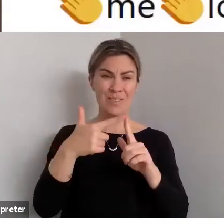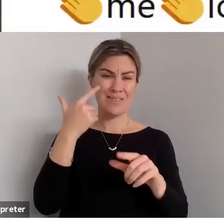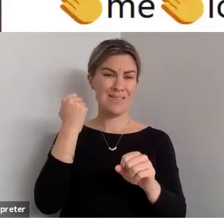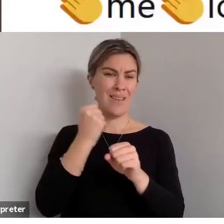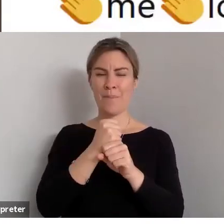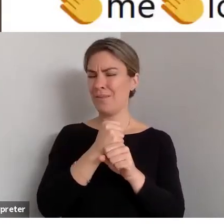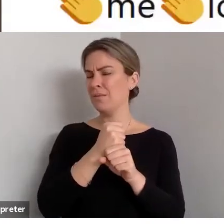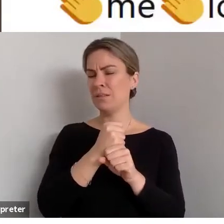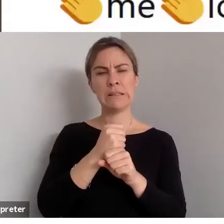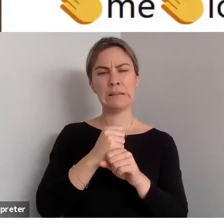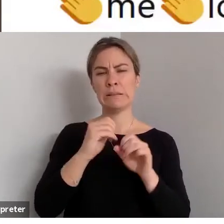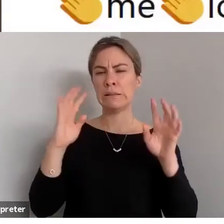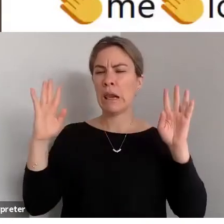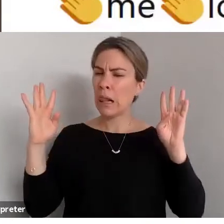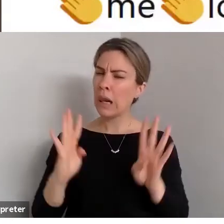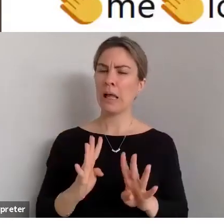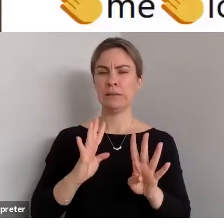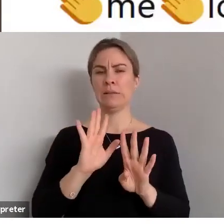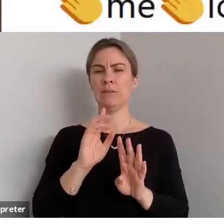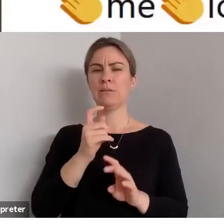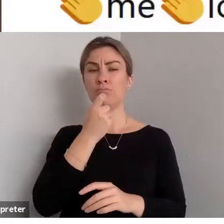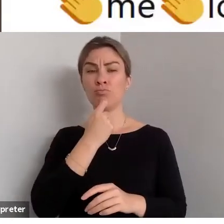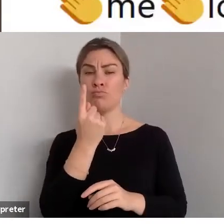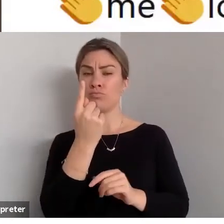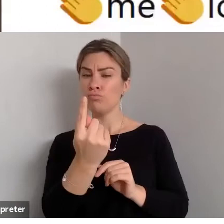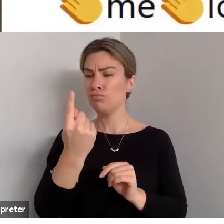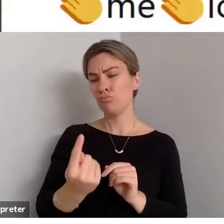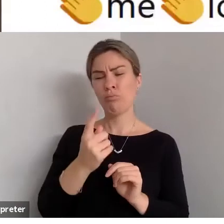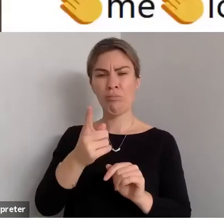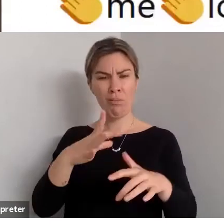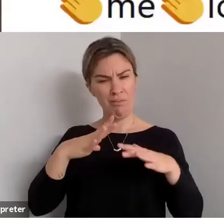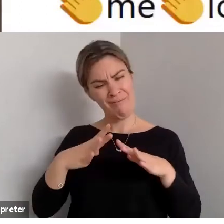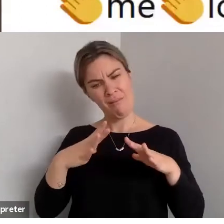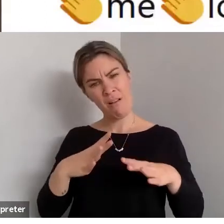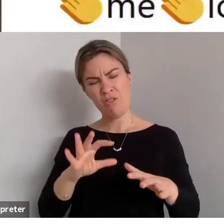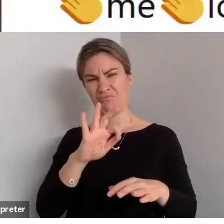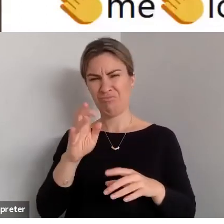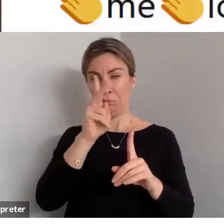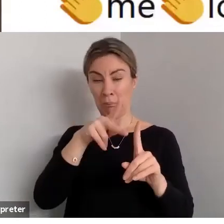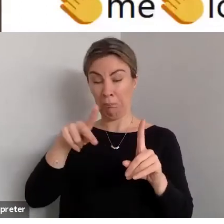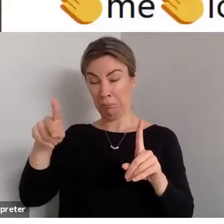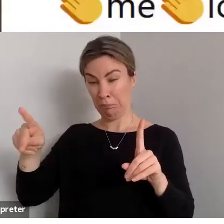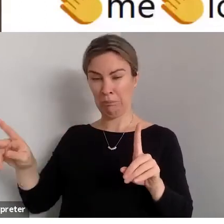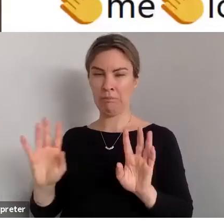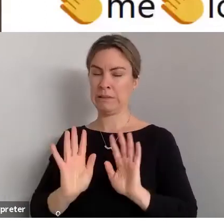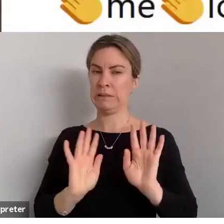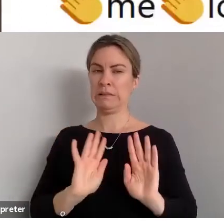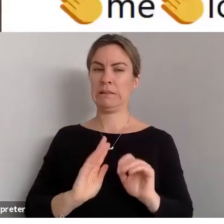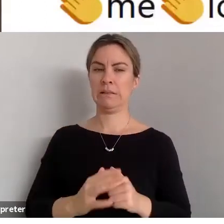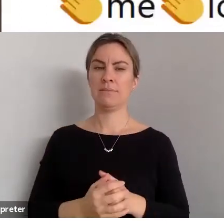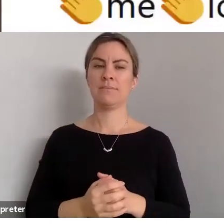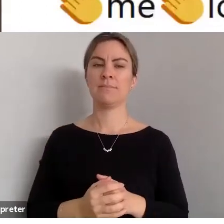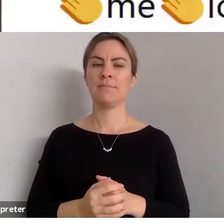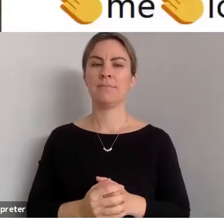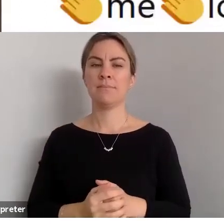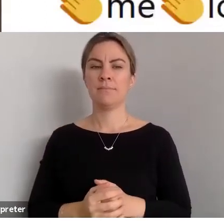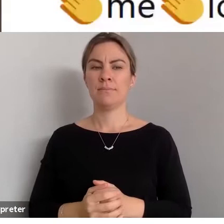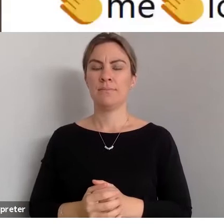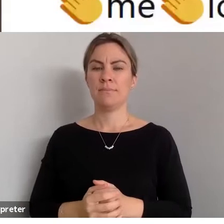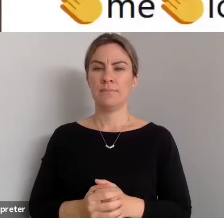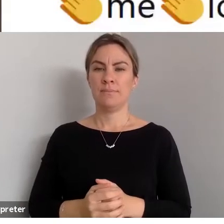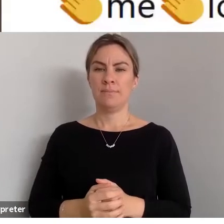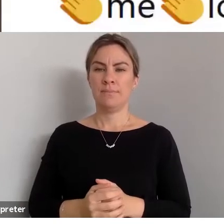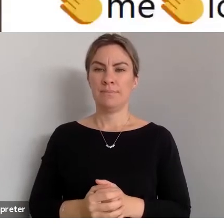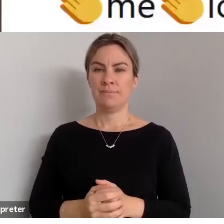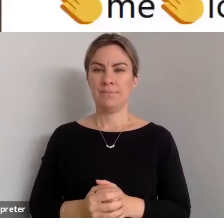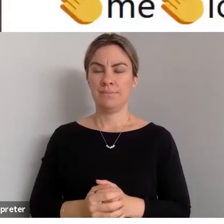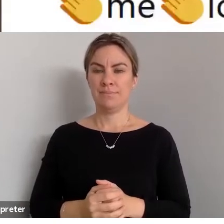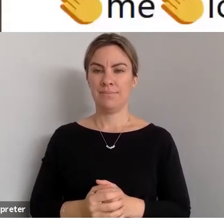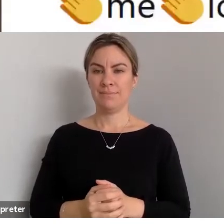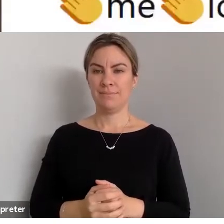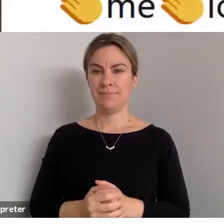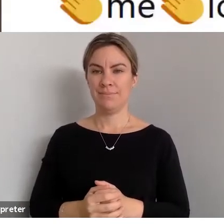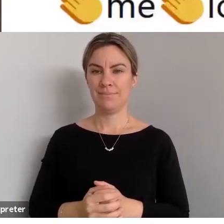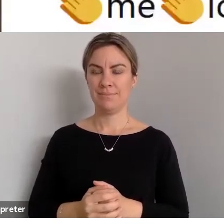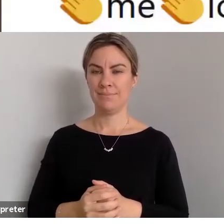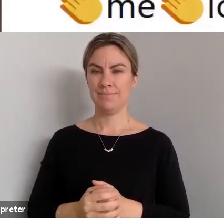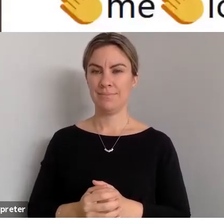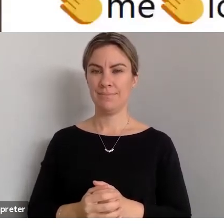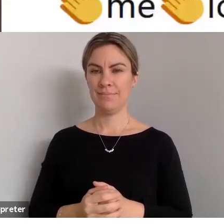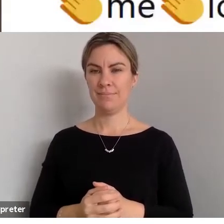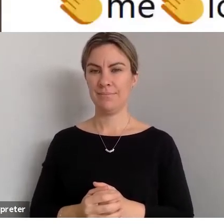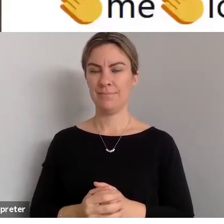You need to sift through them, they are used in conjunction with